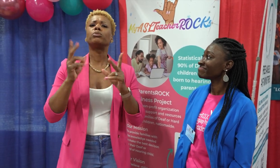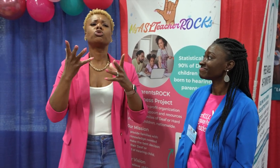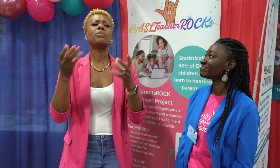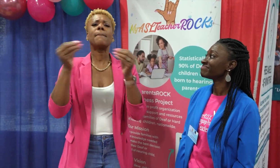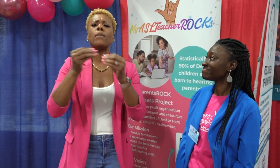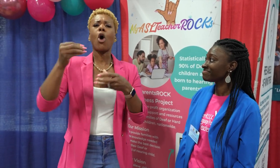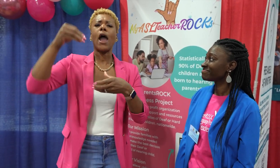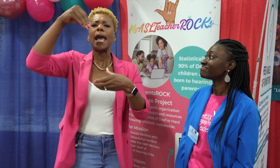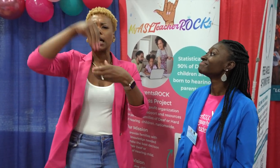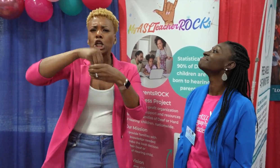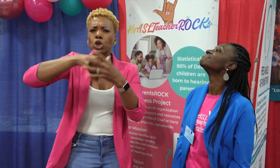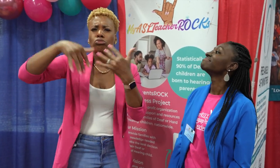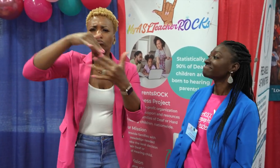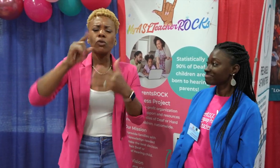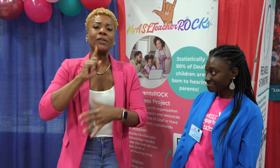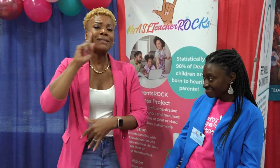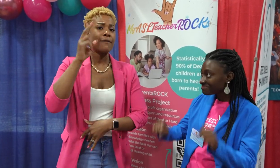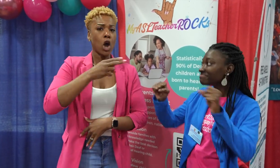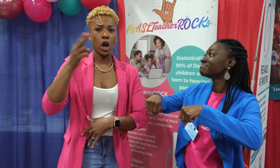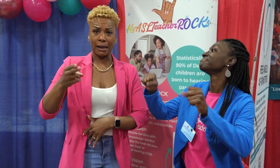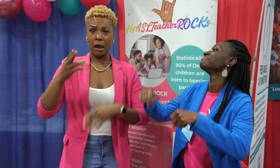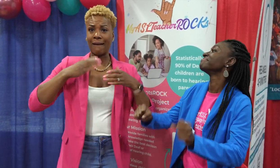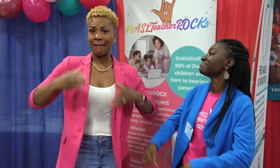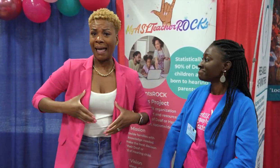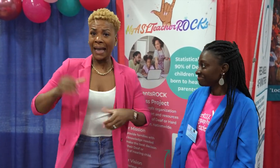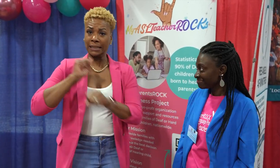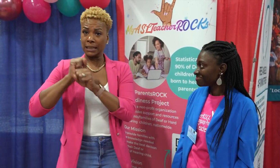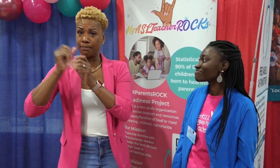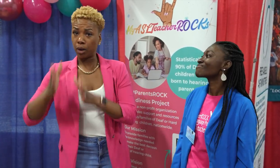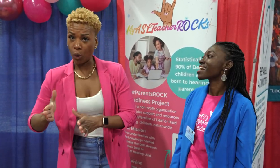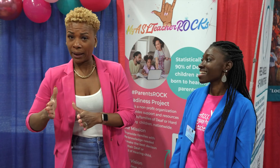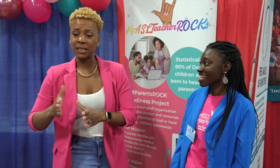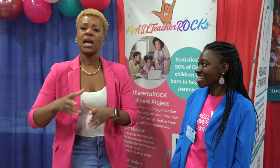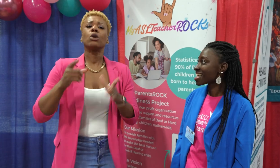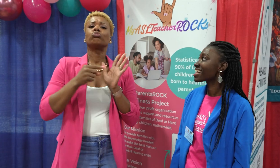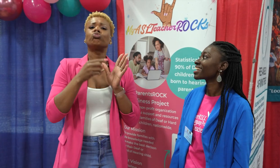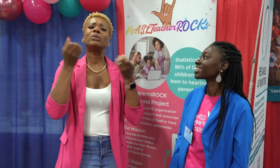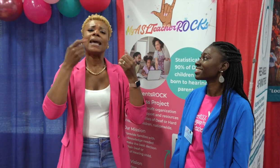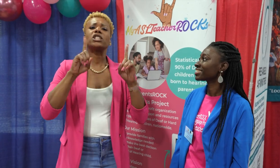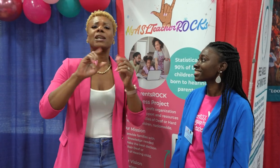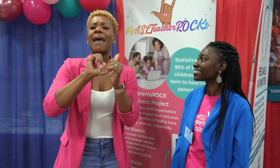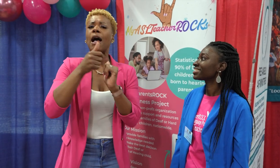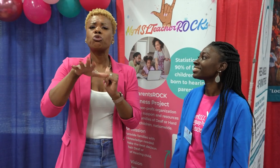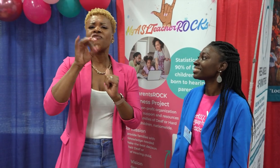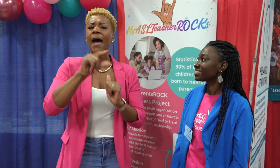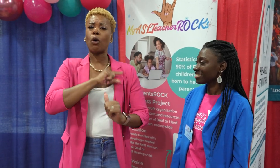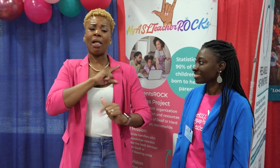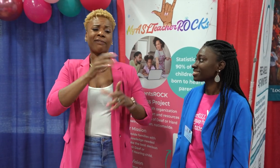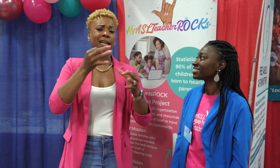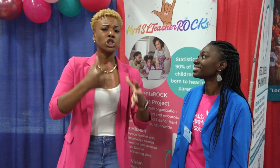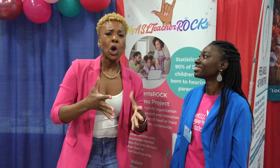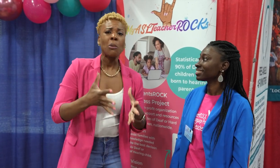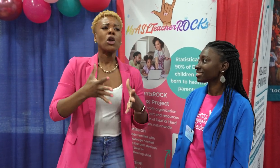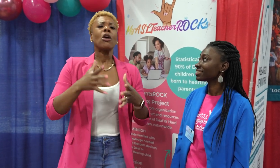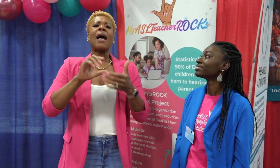who are involved with Deaf or Hard of Hearing clients or employees. For example, how to find a qualified interpreter,